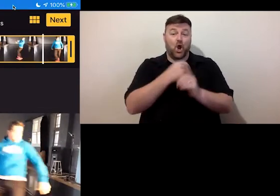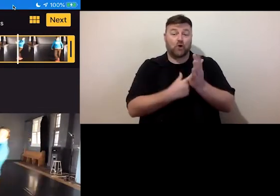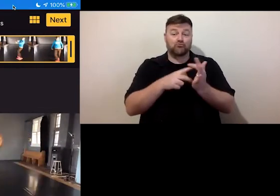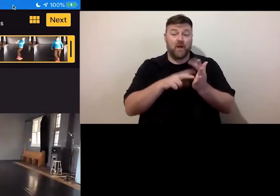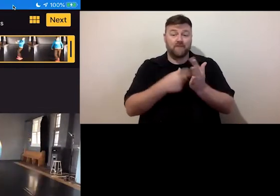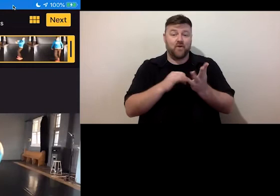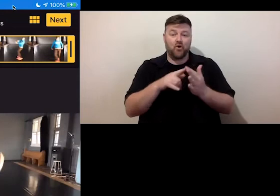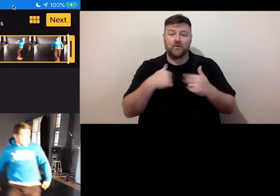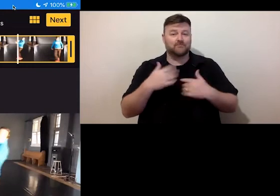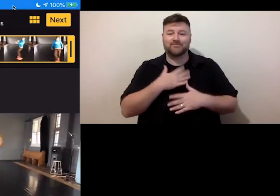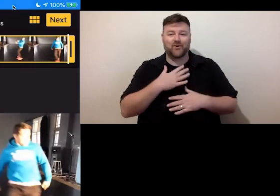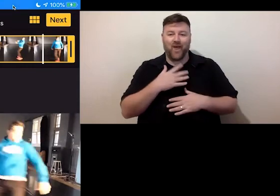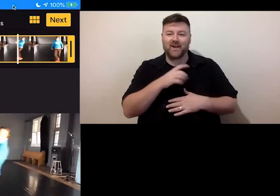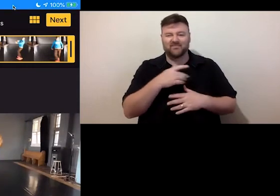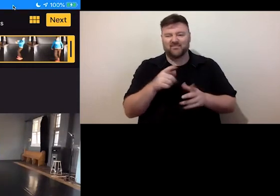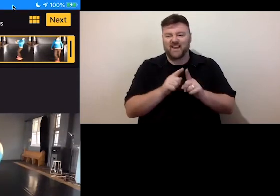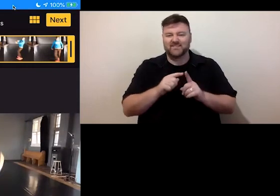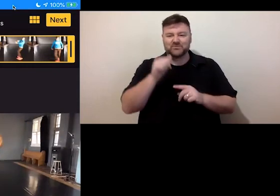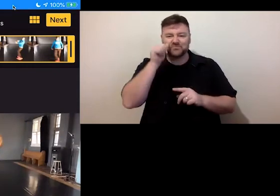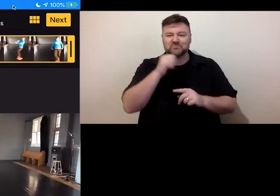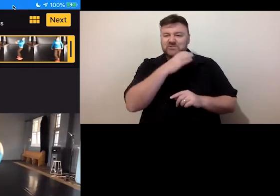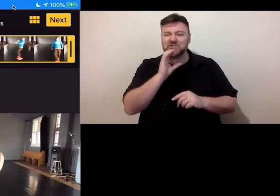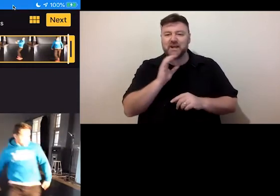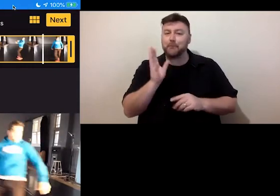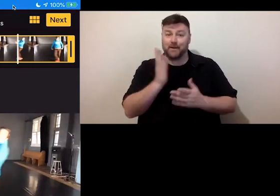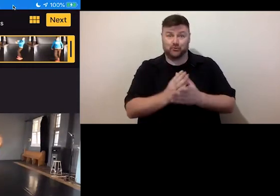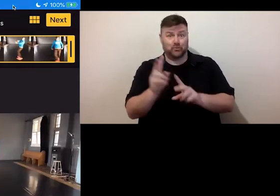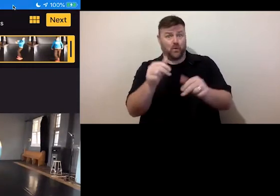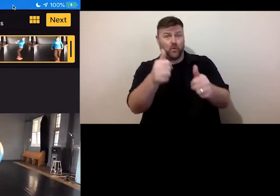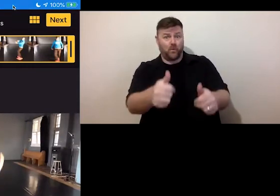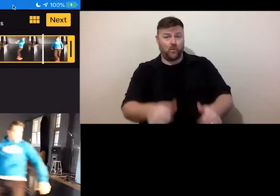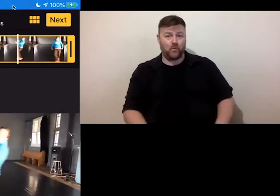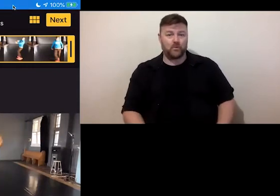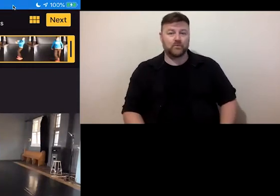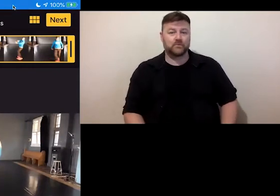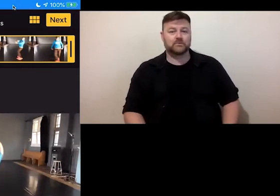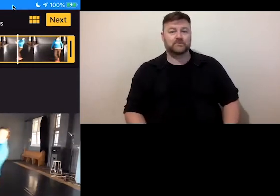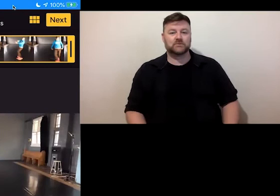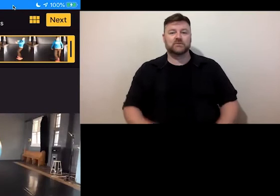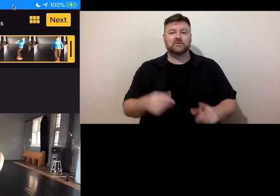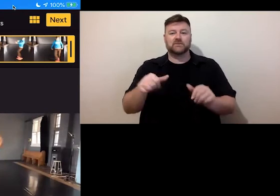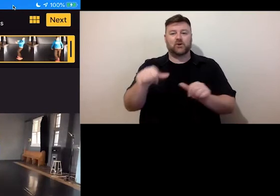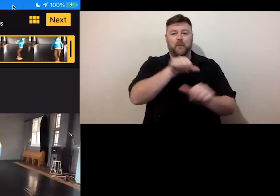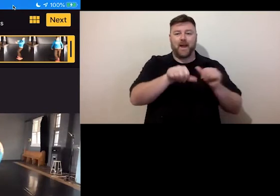is a nice rhythm.